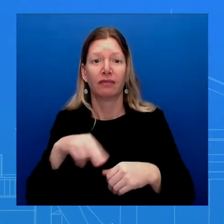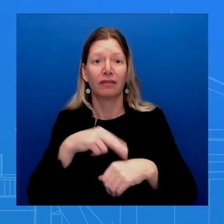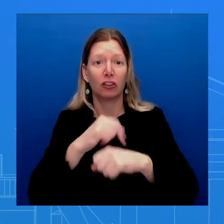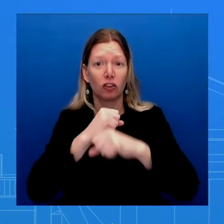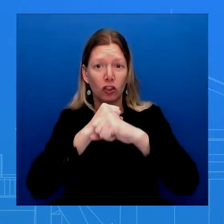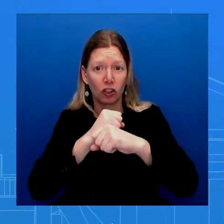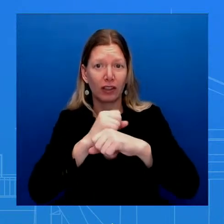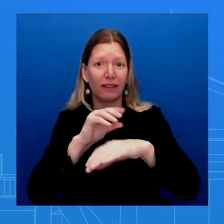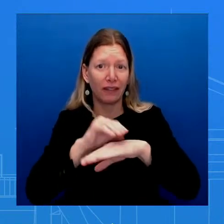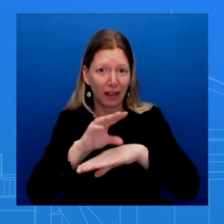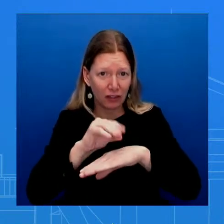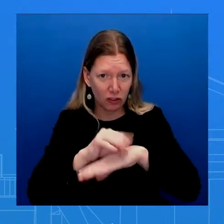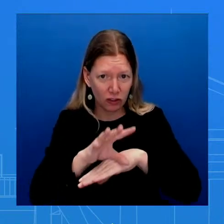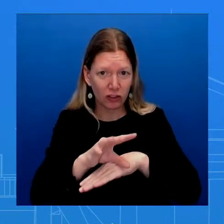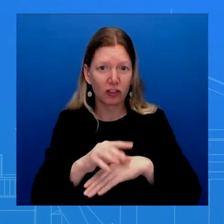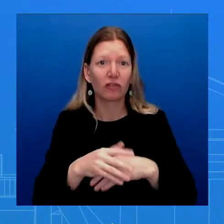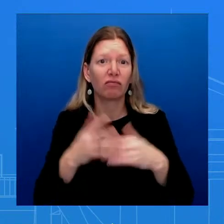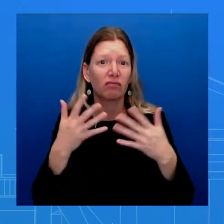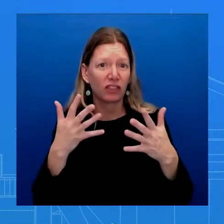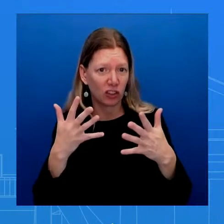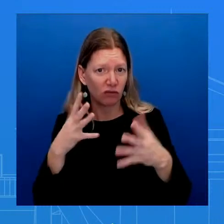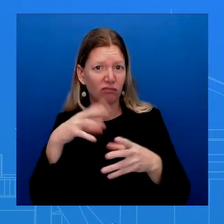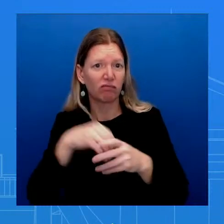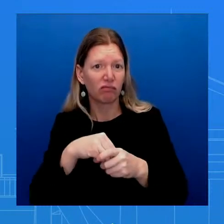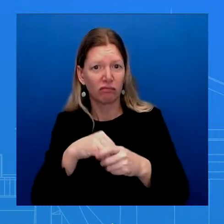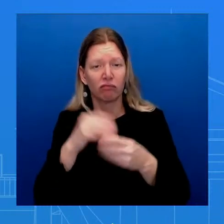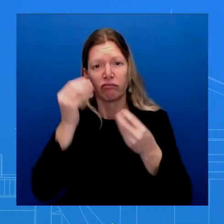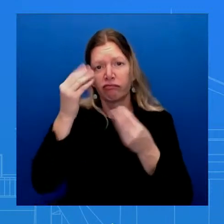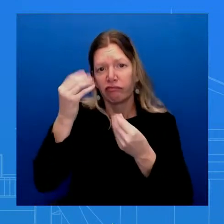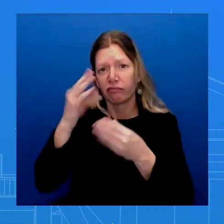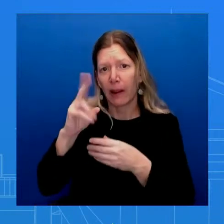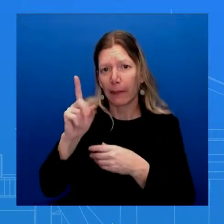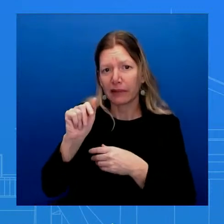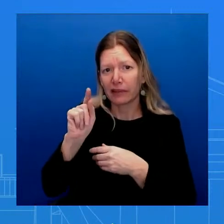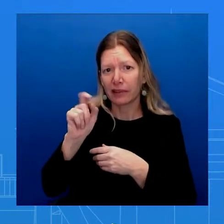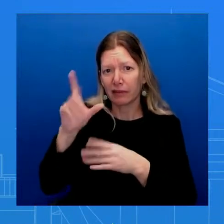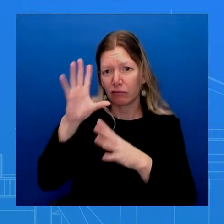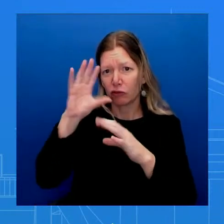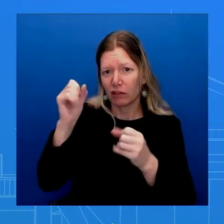And so, look, we've always been very clear: When it comes to American hostages being held,